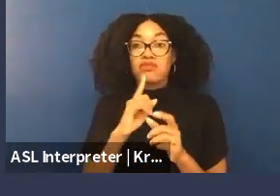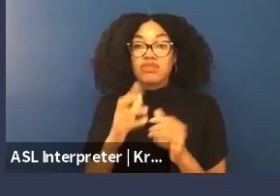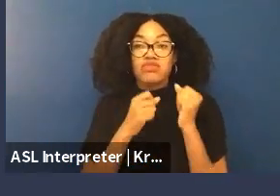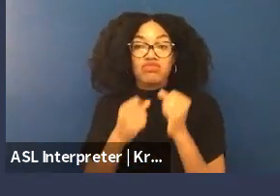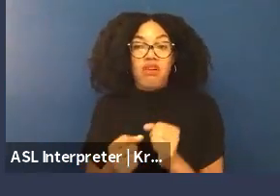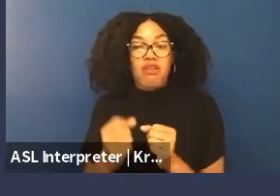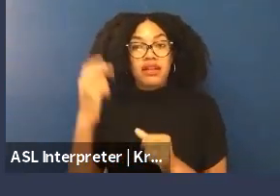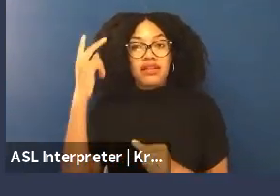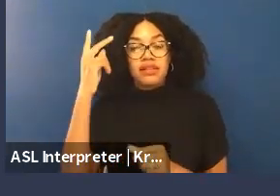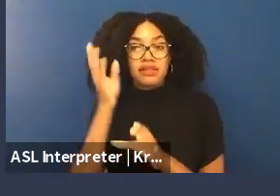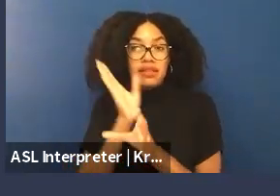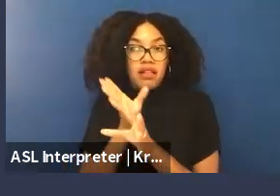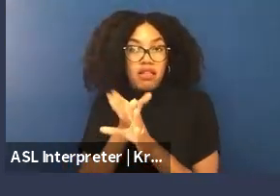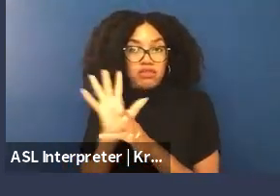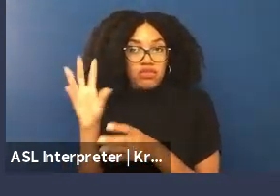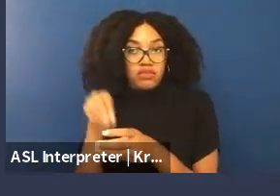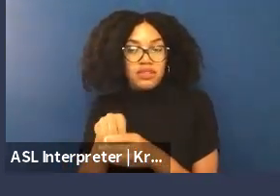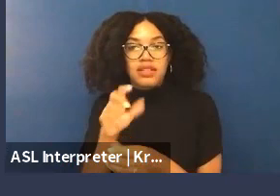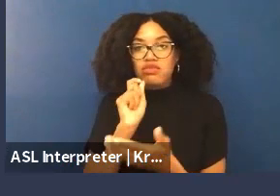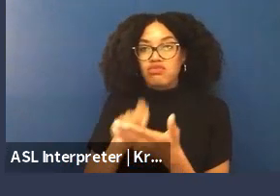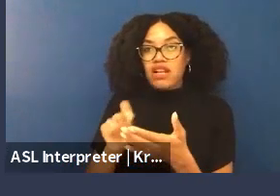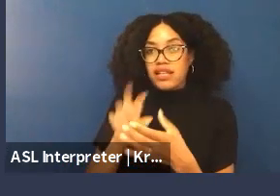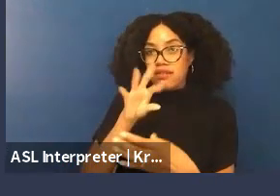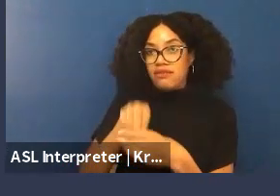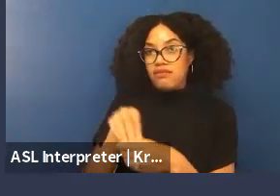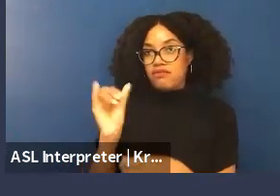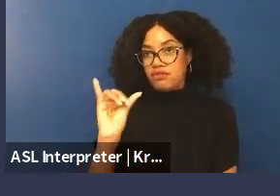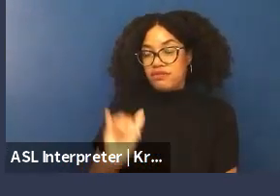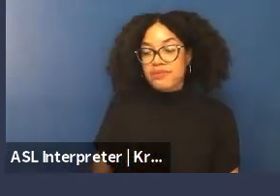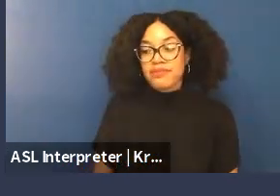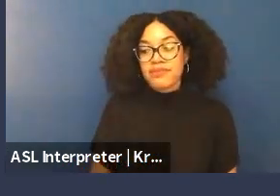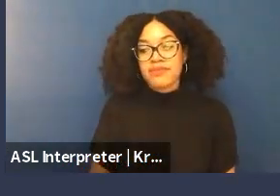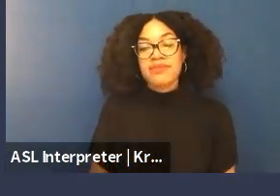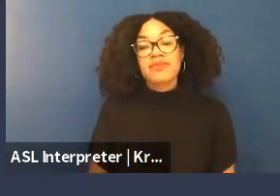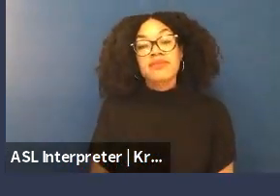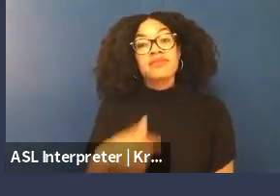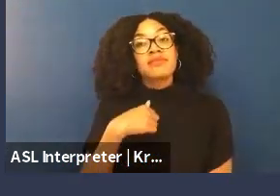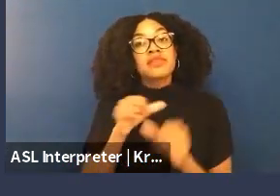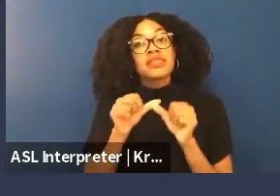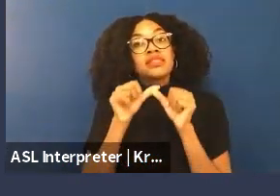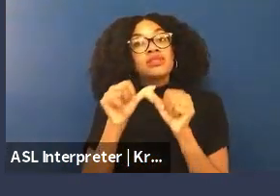as well as a writing focused aspect to it, and I'm continuing to collaborate with the